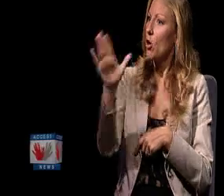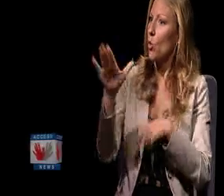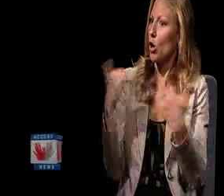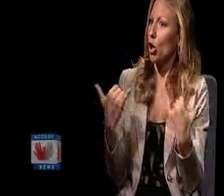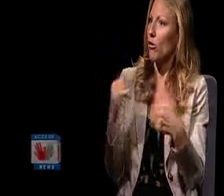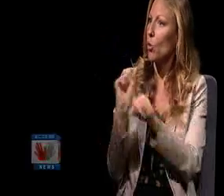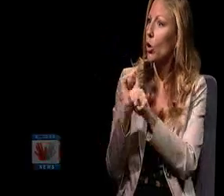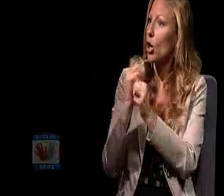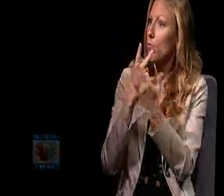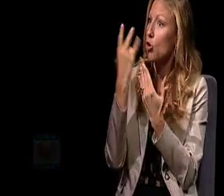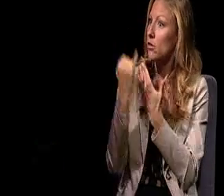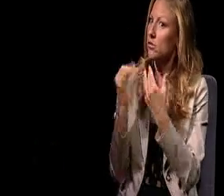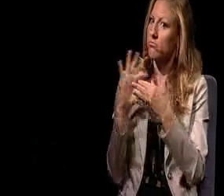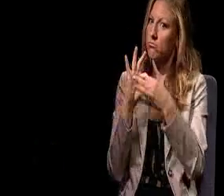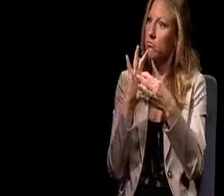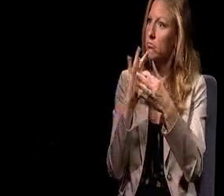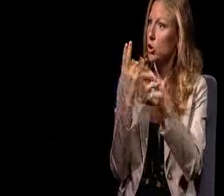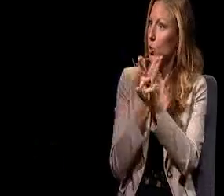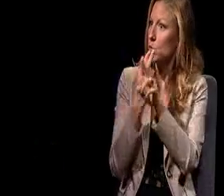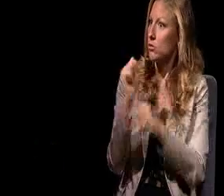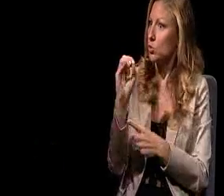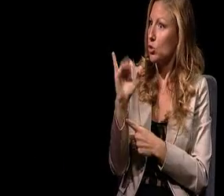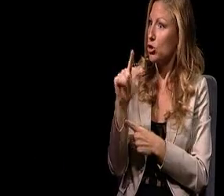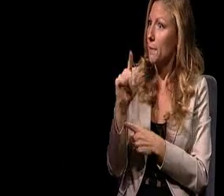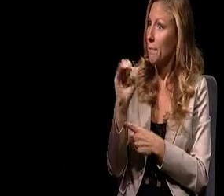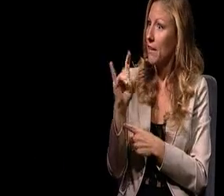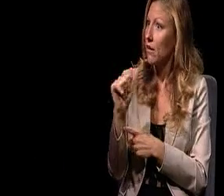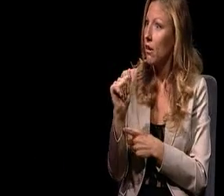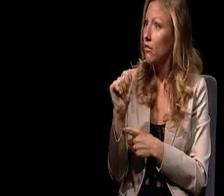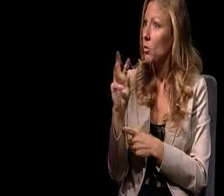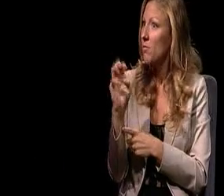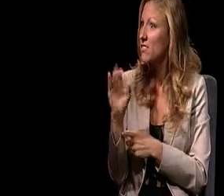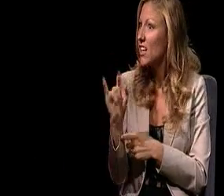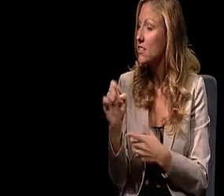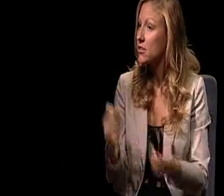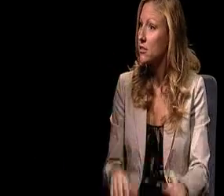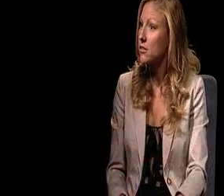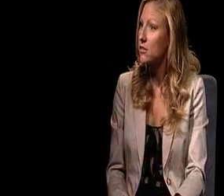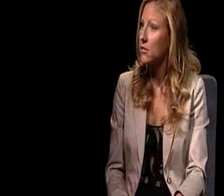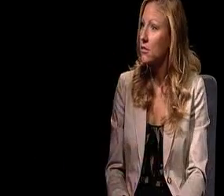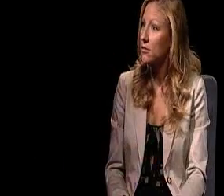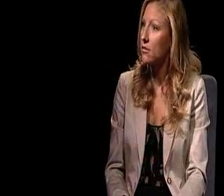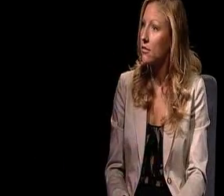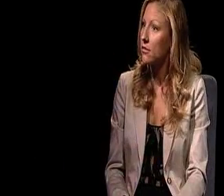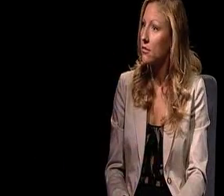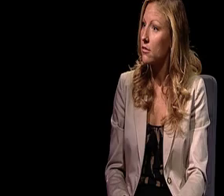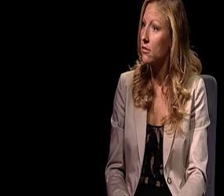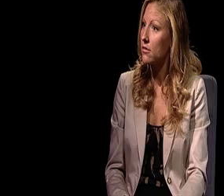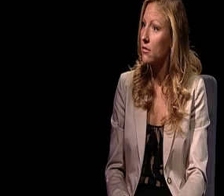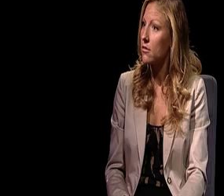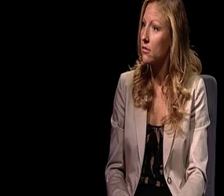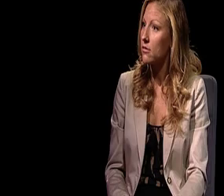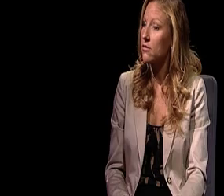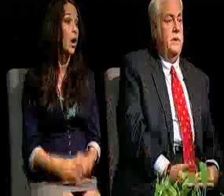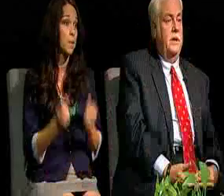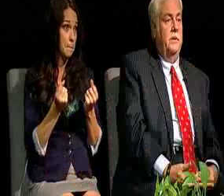but any of your current projects that you're working on today relate to social media in any way? Many do.